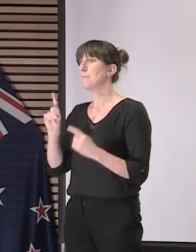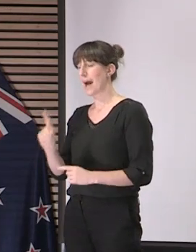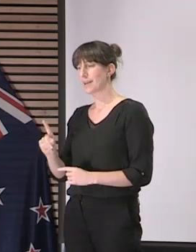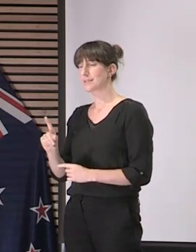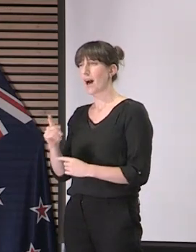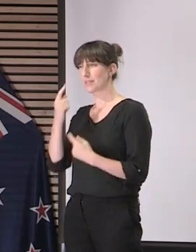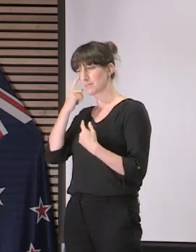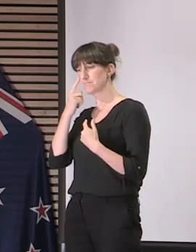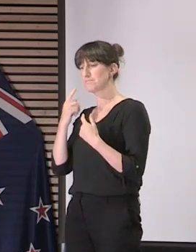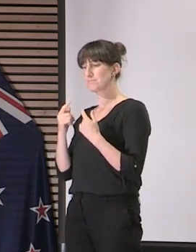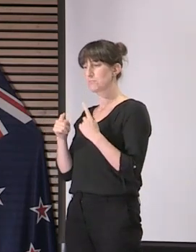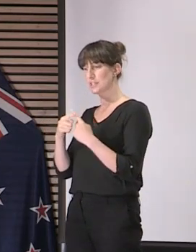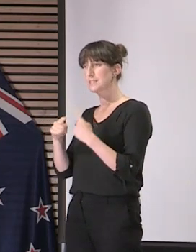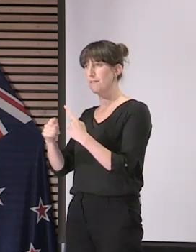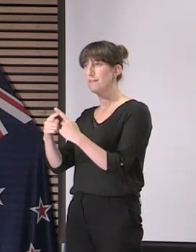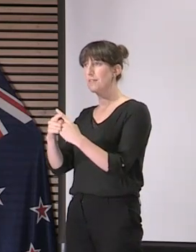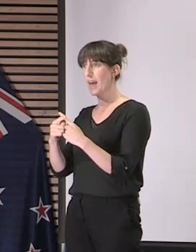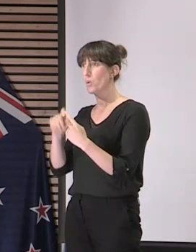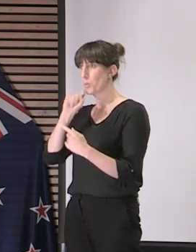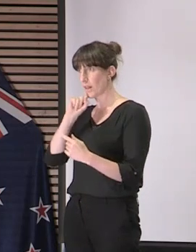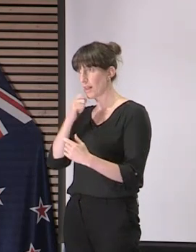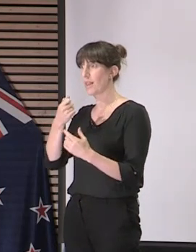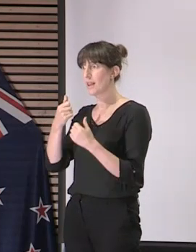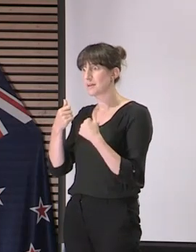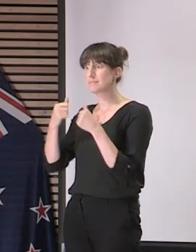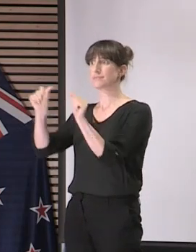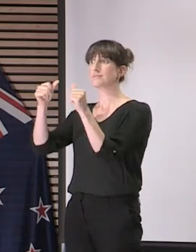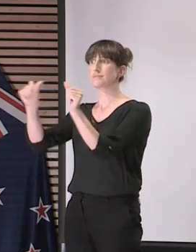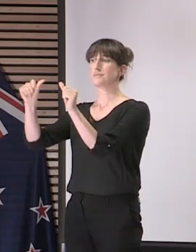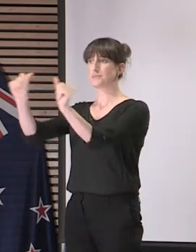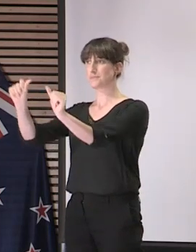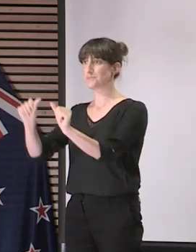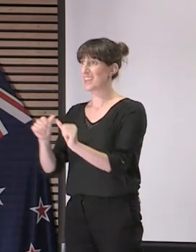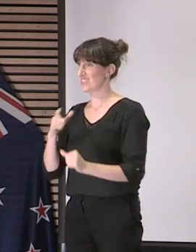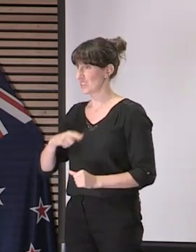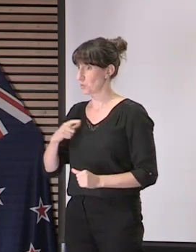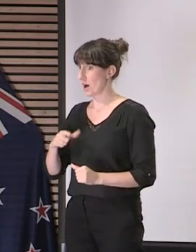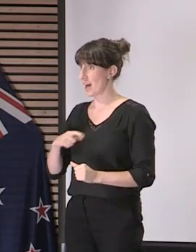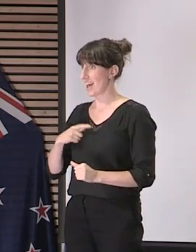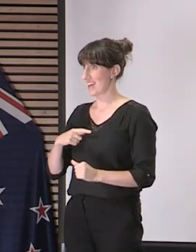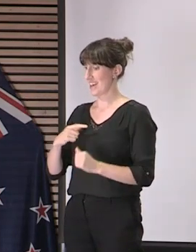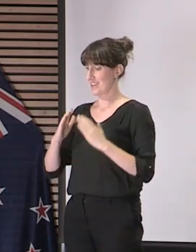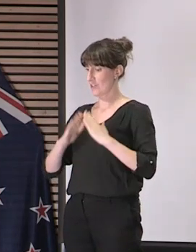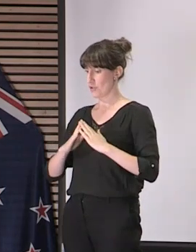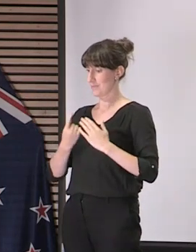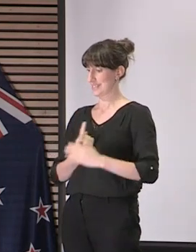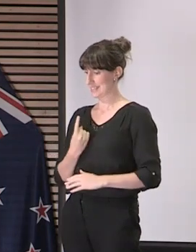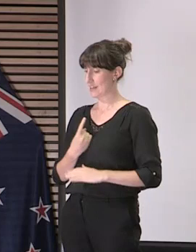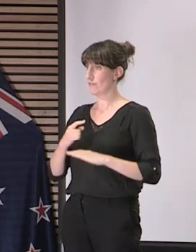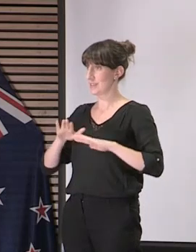bumps along the way but as I said yesterday I remain cautiously optimistic that we are starting to turn a corner.